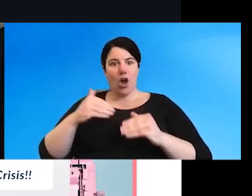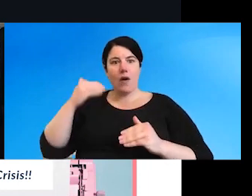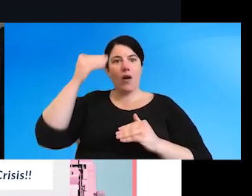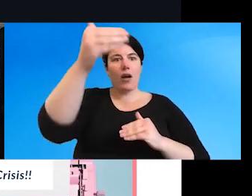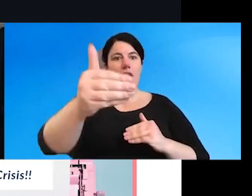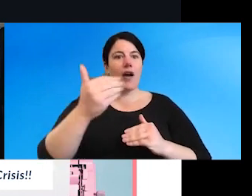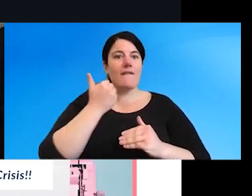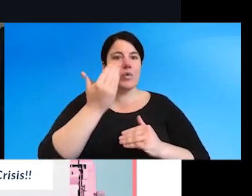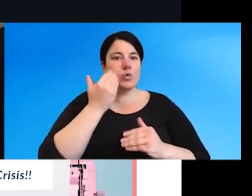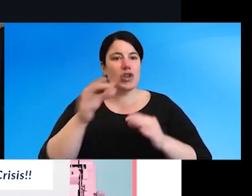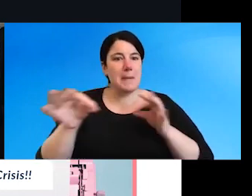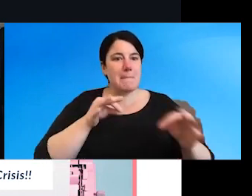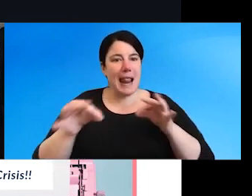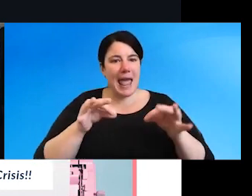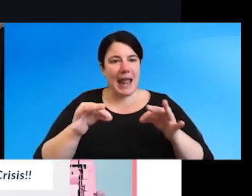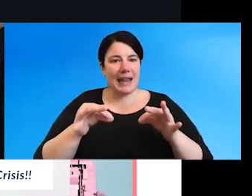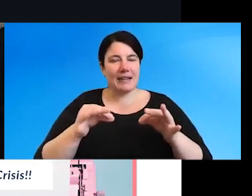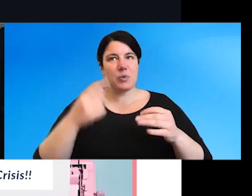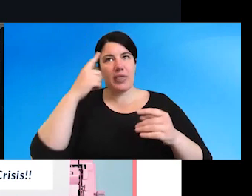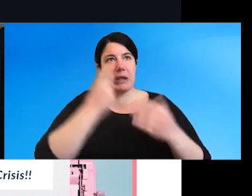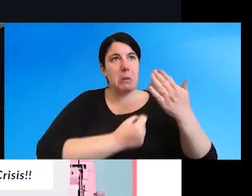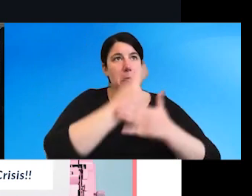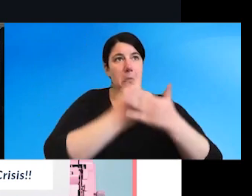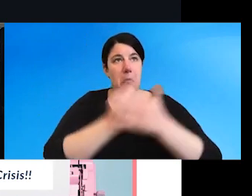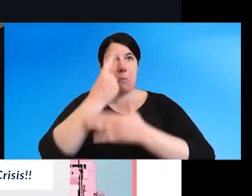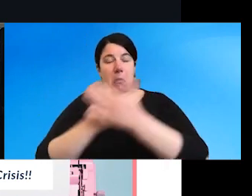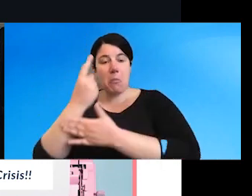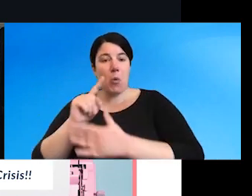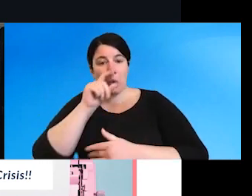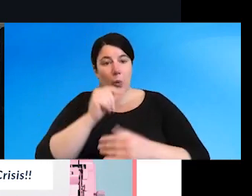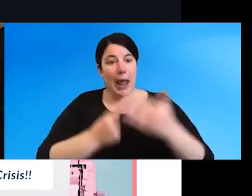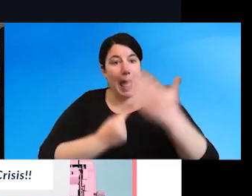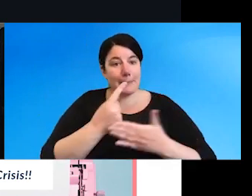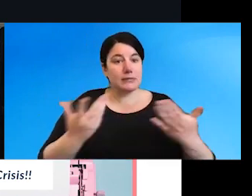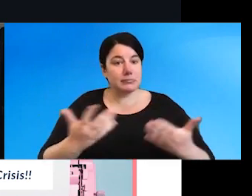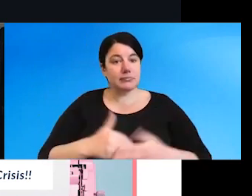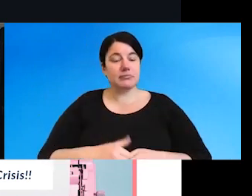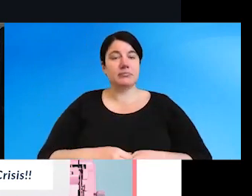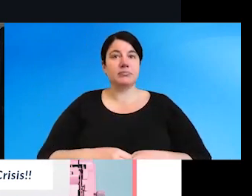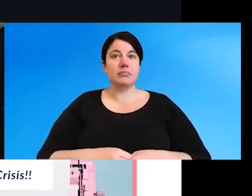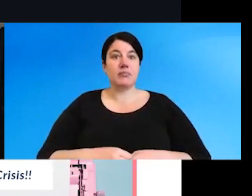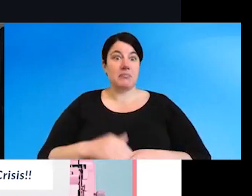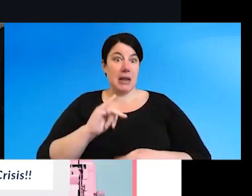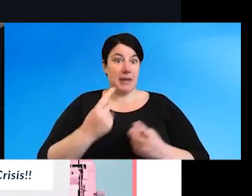And addressing a range of scenarios within your crisis plan. You could think about things you have experienced in the